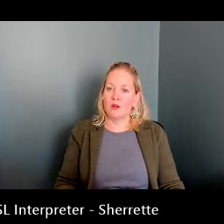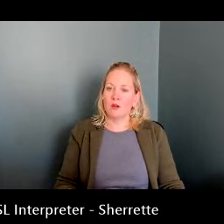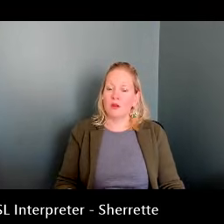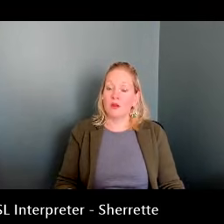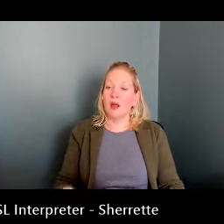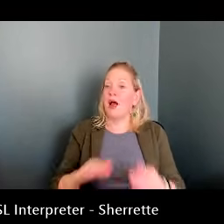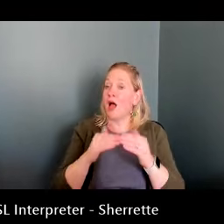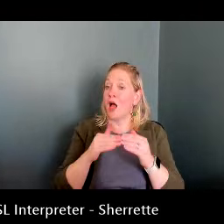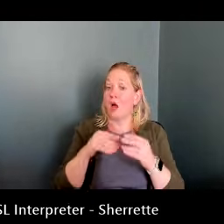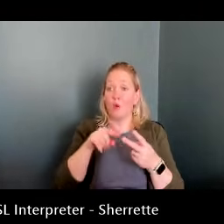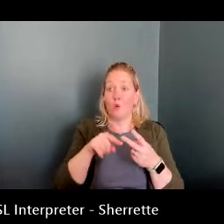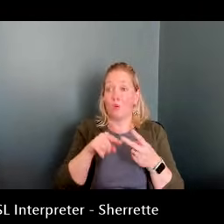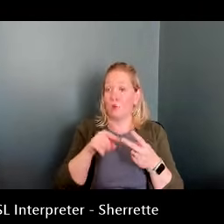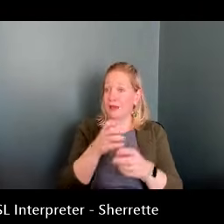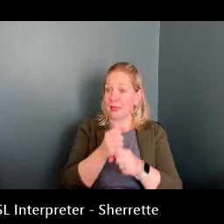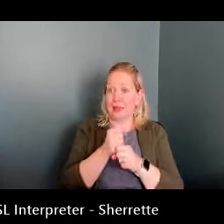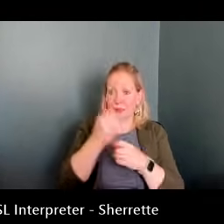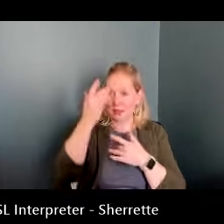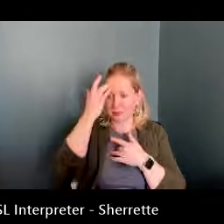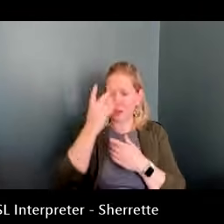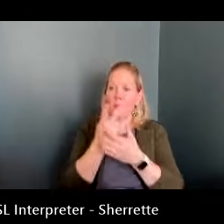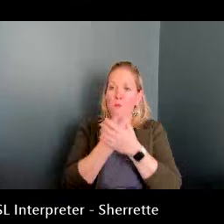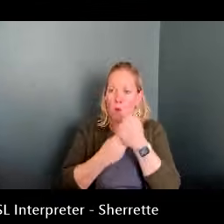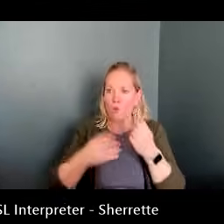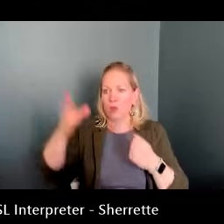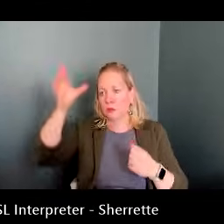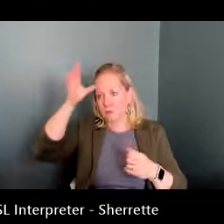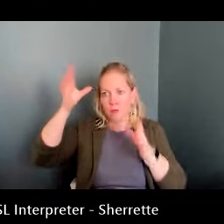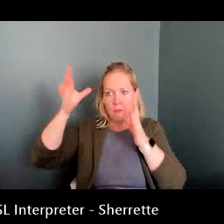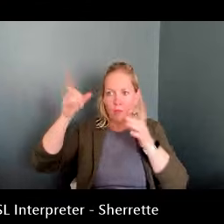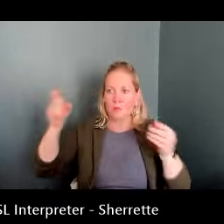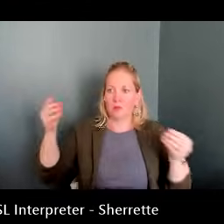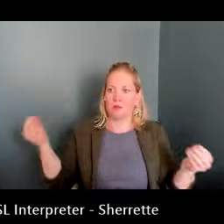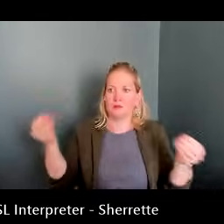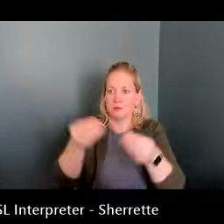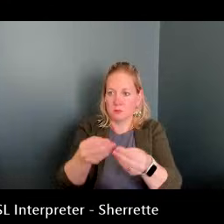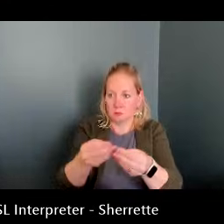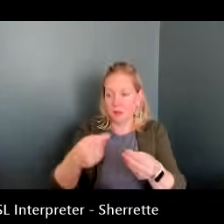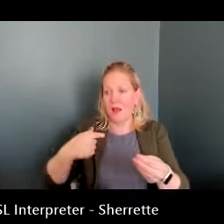the trait, which I have an S, and her mother had an S, which made her have the SS, which is the